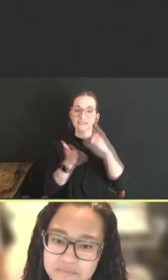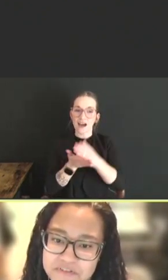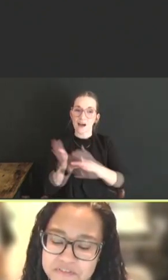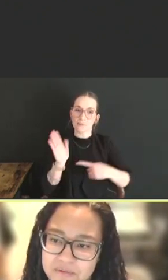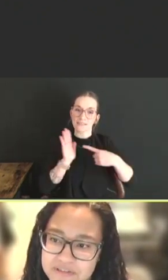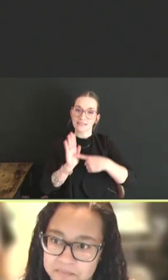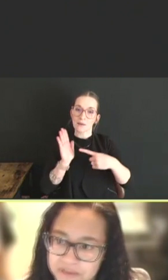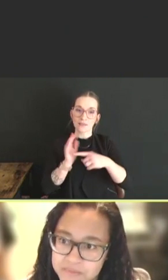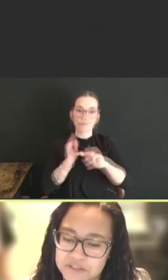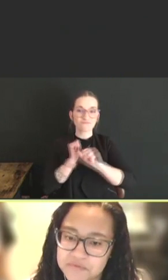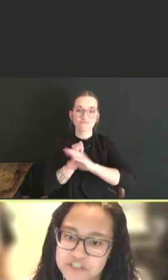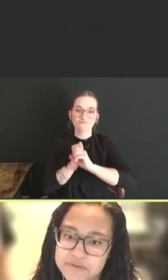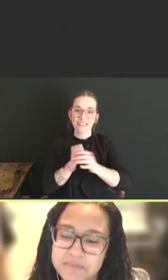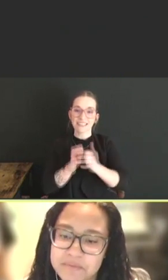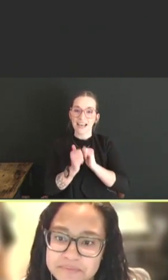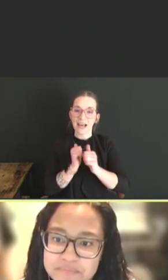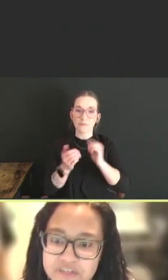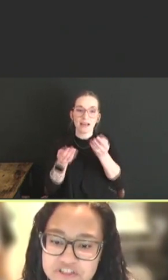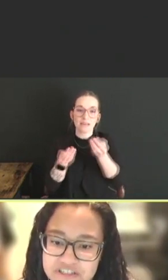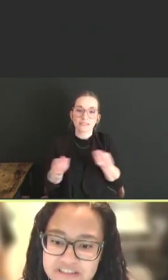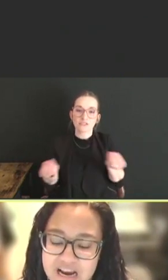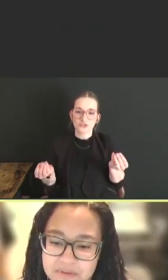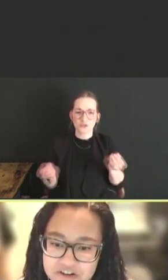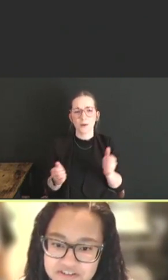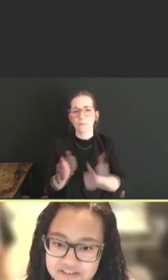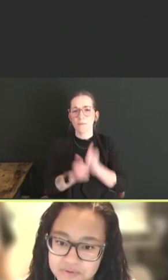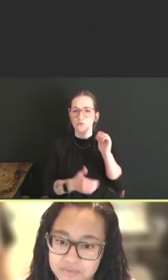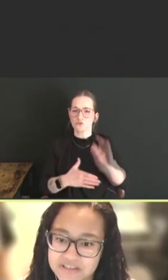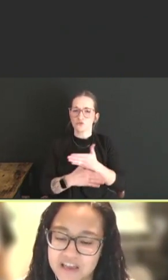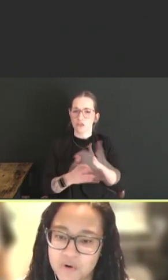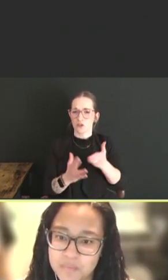we thought that was the best way to reach people during the time that our center was not open,